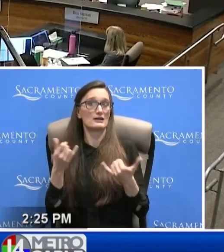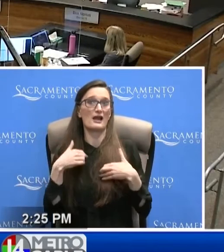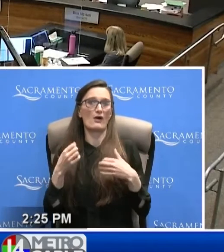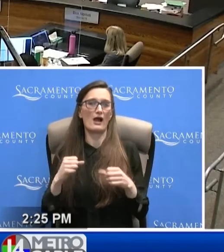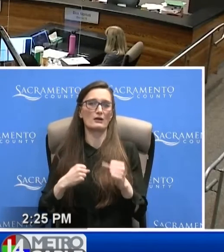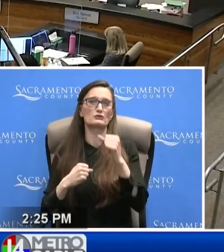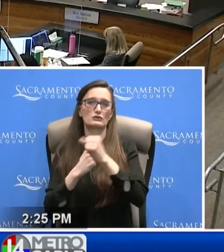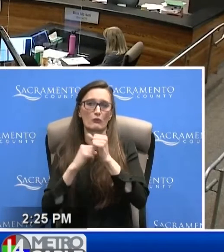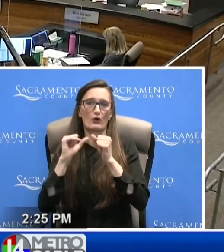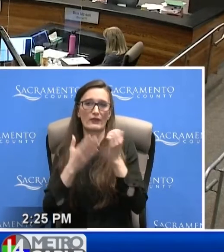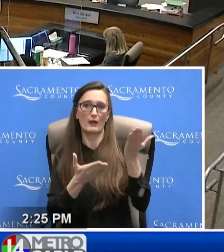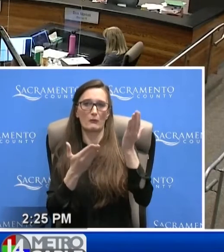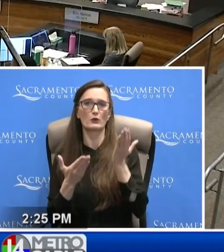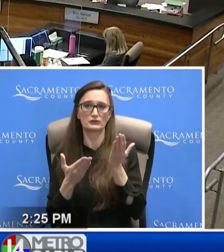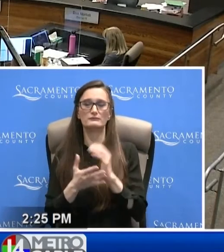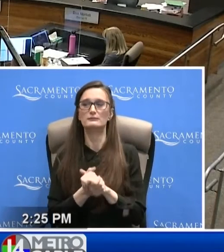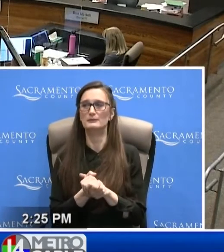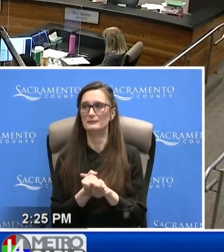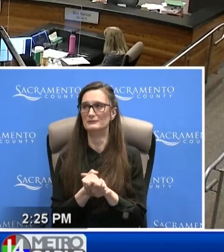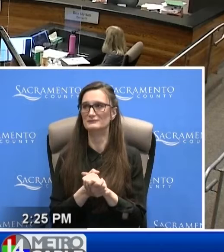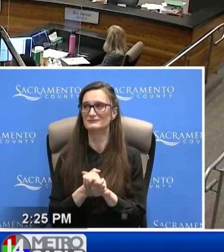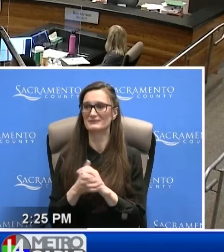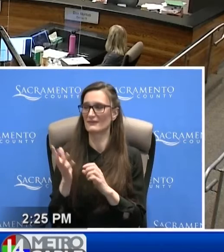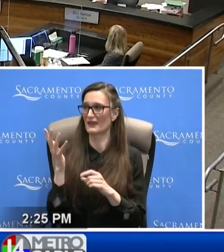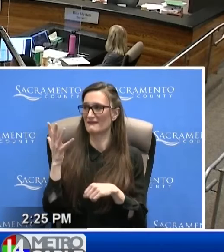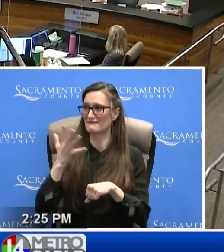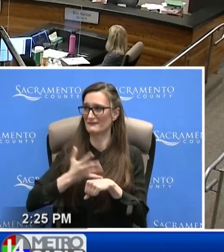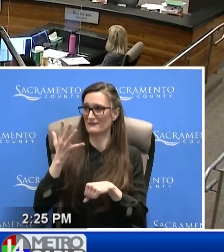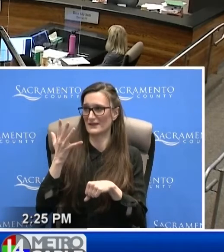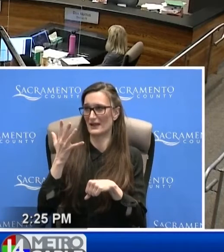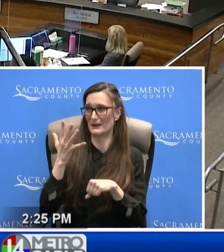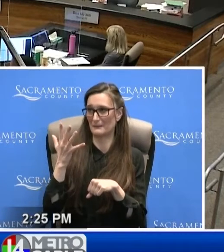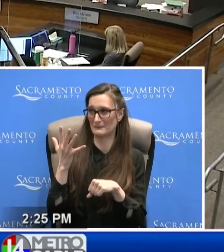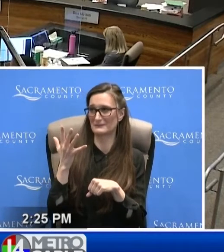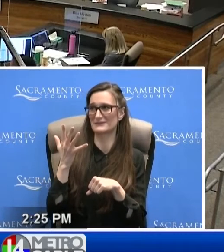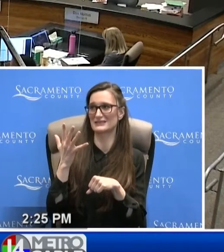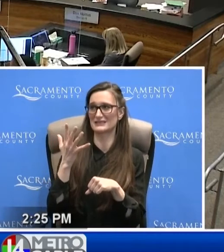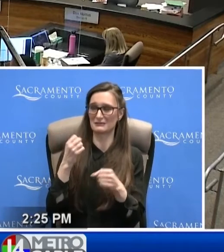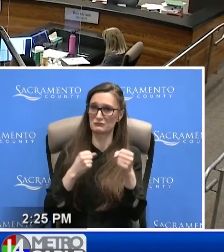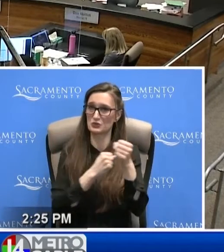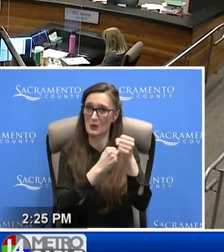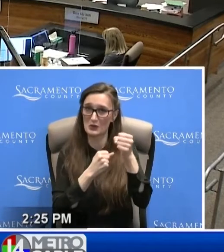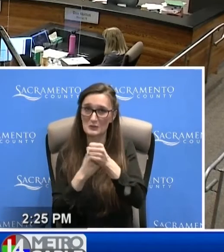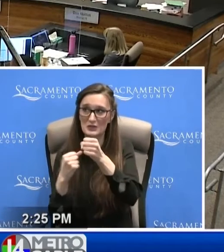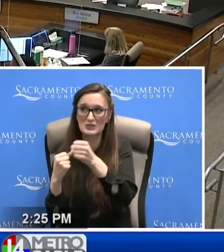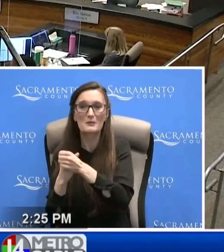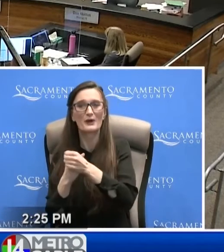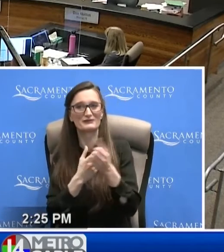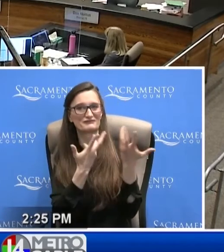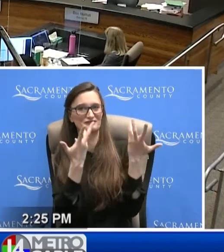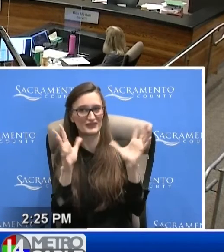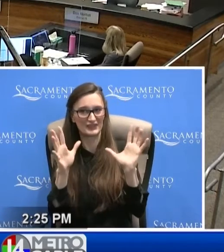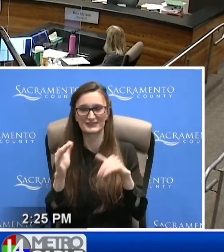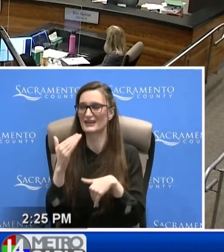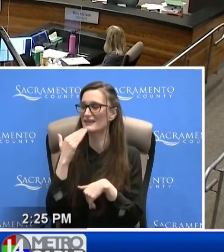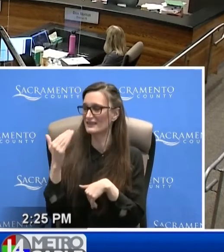the five times you've been through this. Thank you. Supervisor in the fifth District continues to shrink,